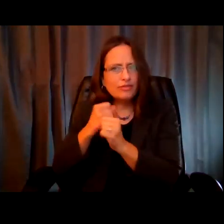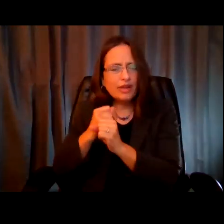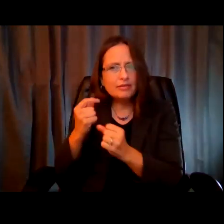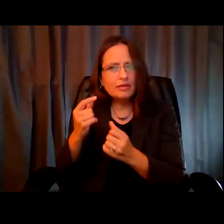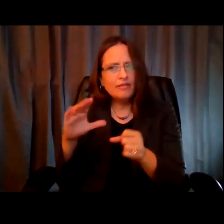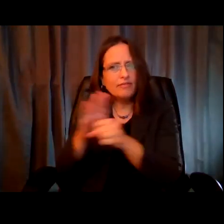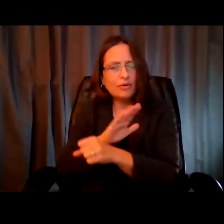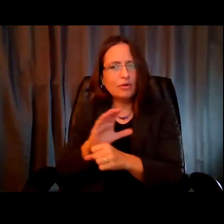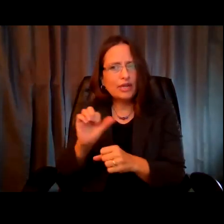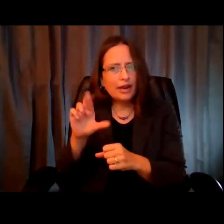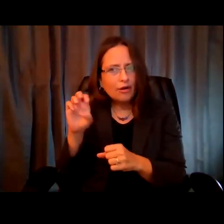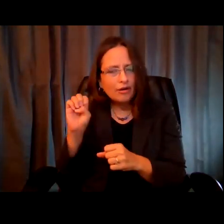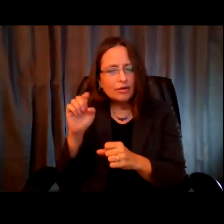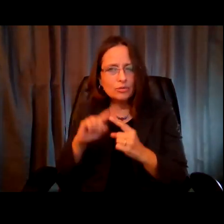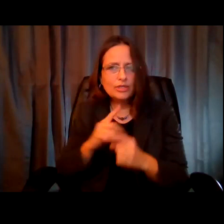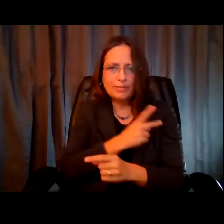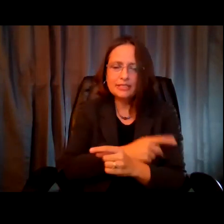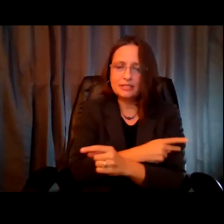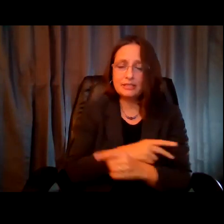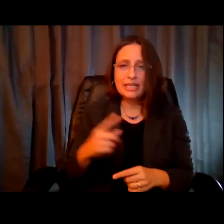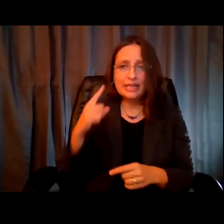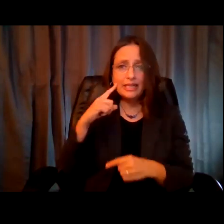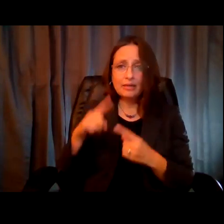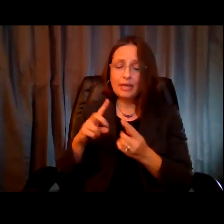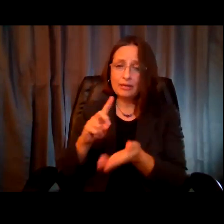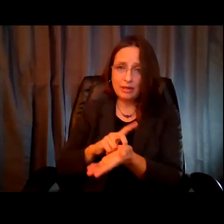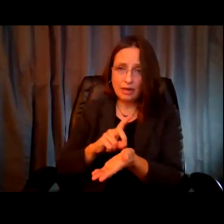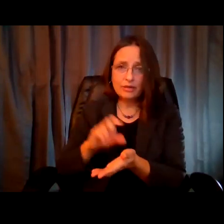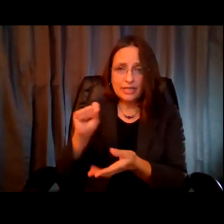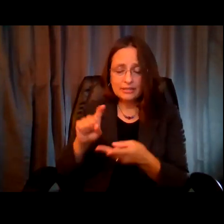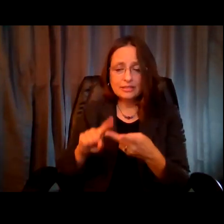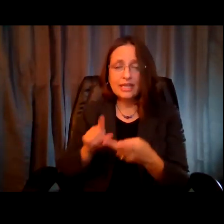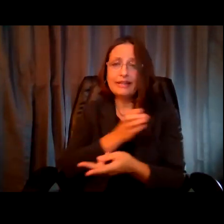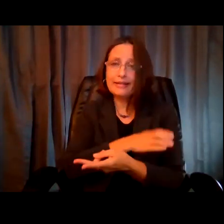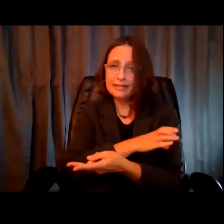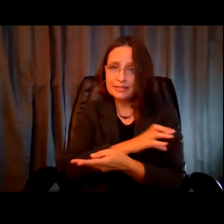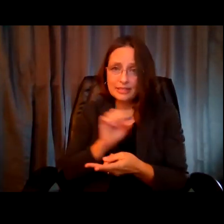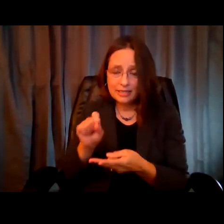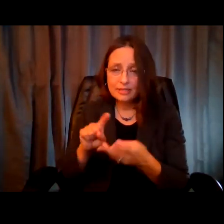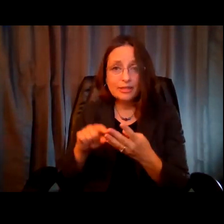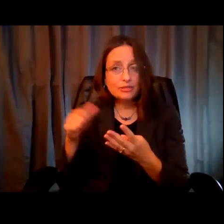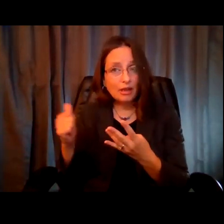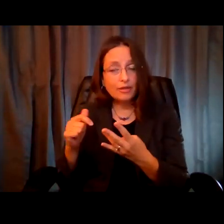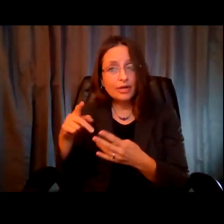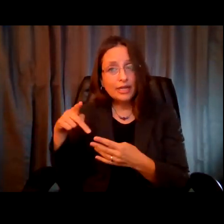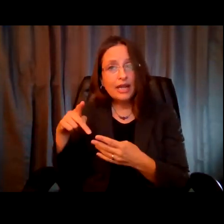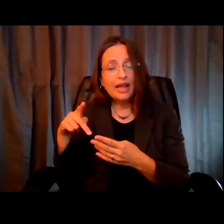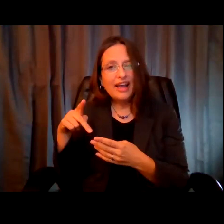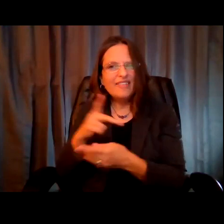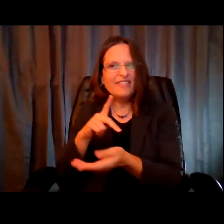use the patient portal. If you're not familiar with patient portals, I encourage you to check it